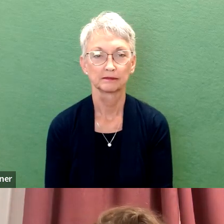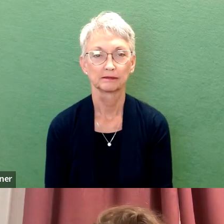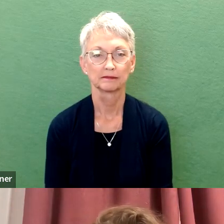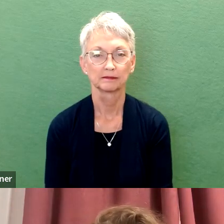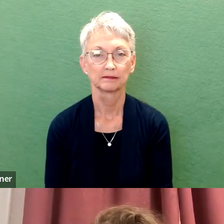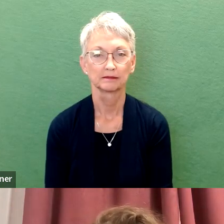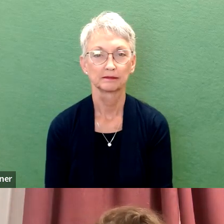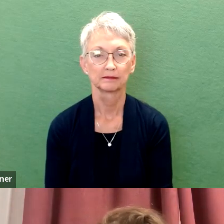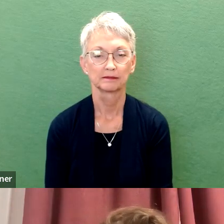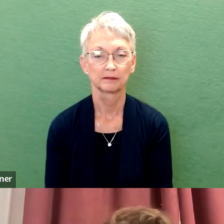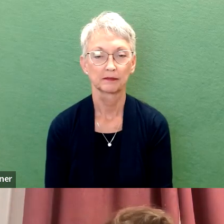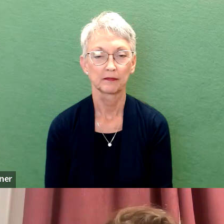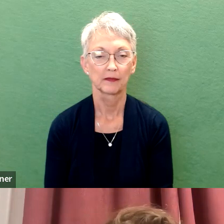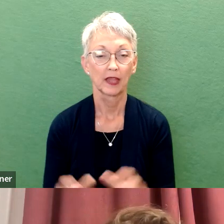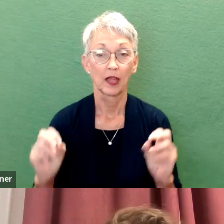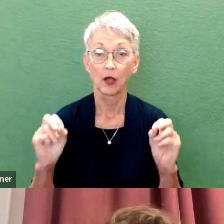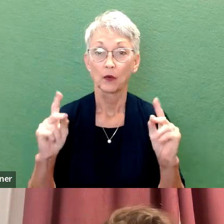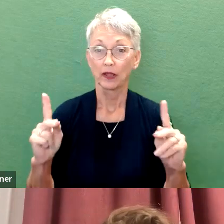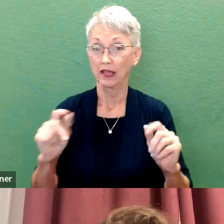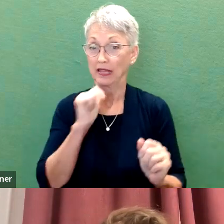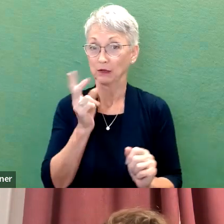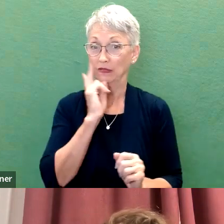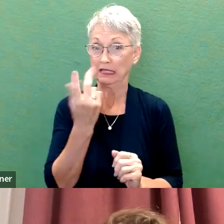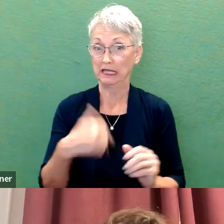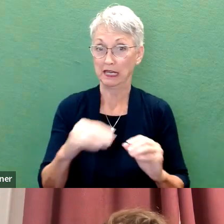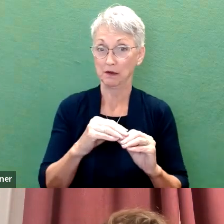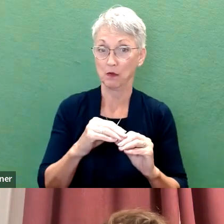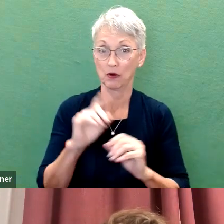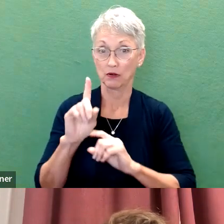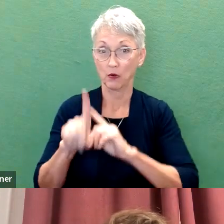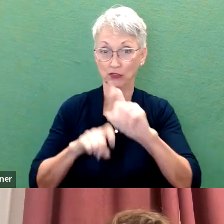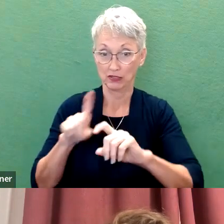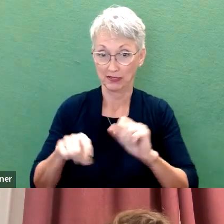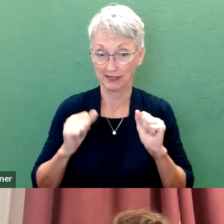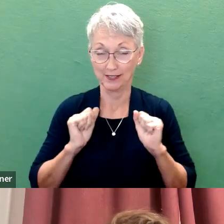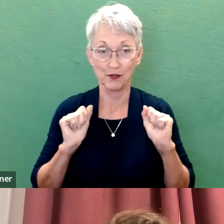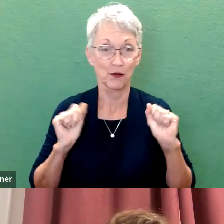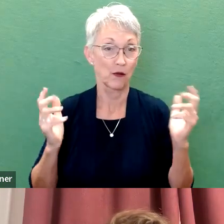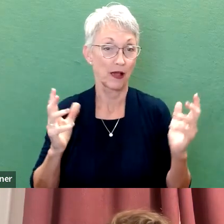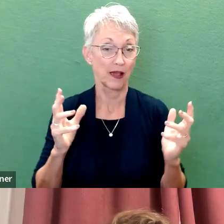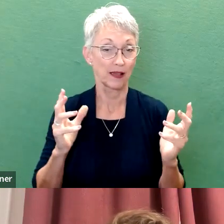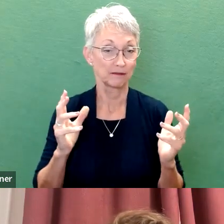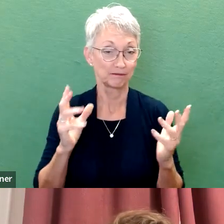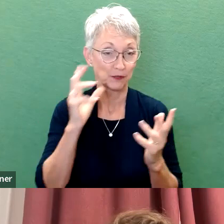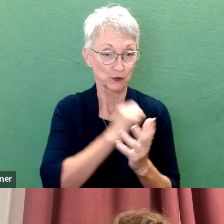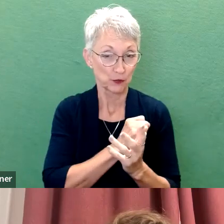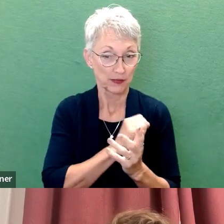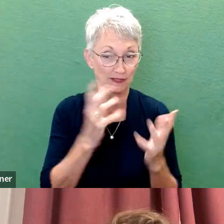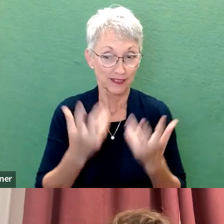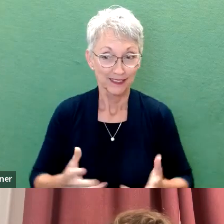TSD as well as in order to get these bills passed. We can't do this without